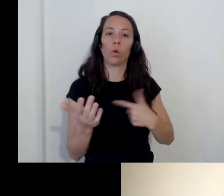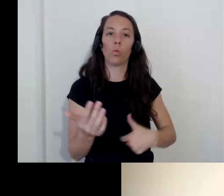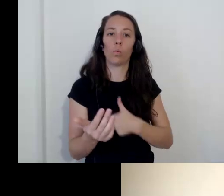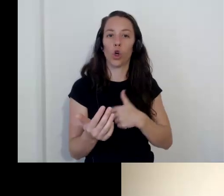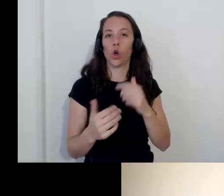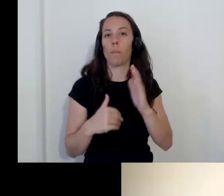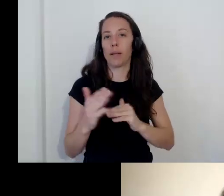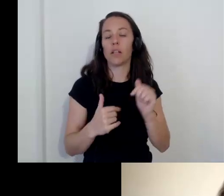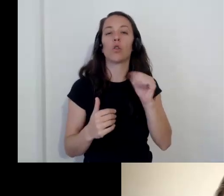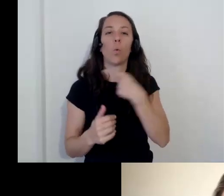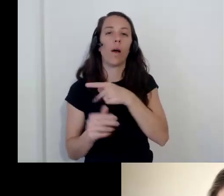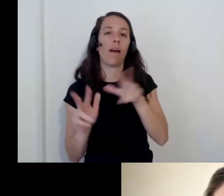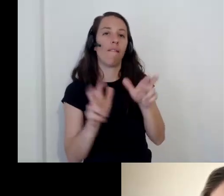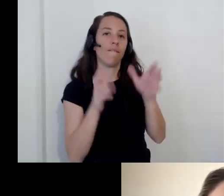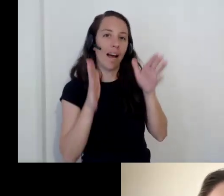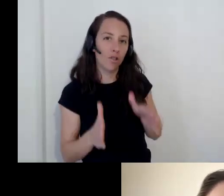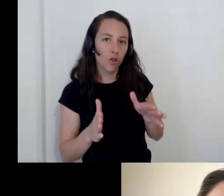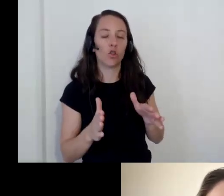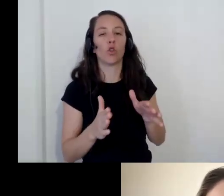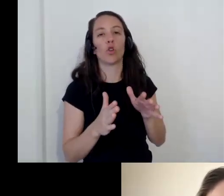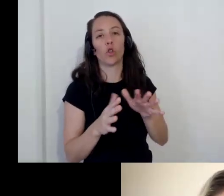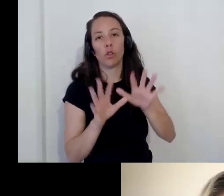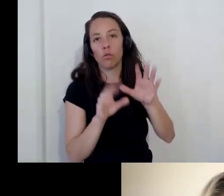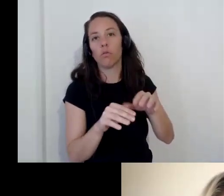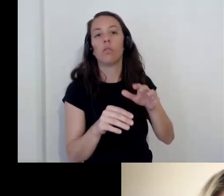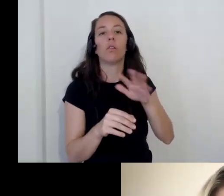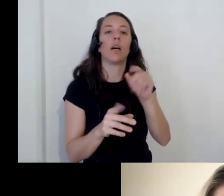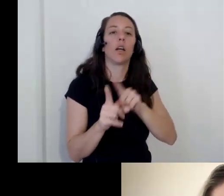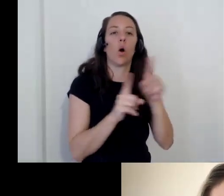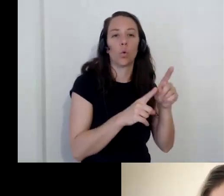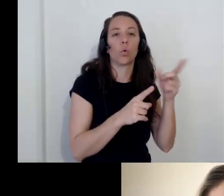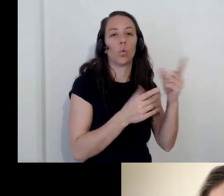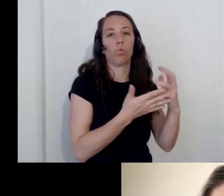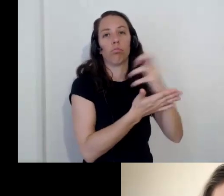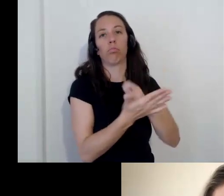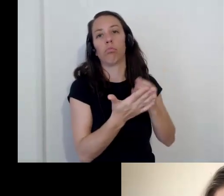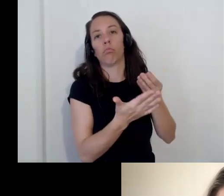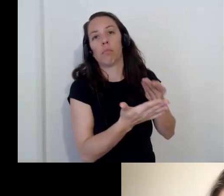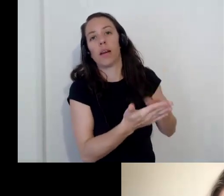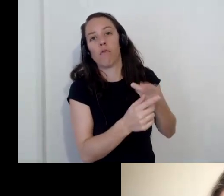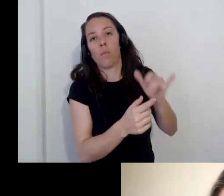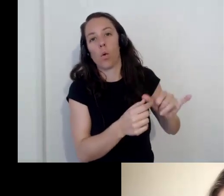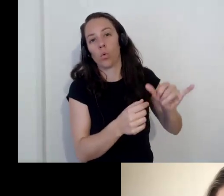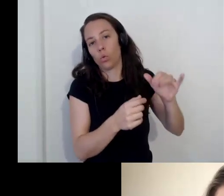we have impact investigators as well as making money from the corporations that we sell into.